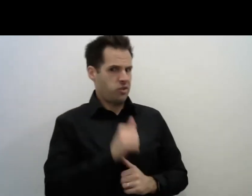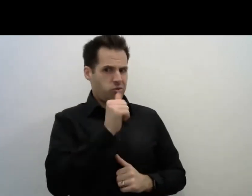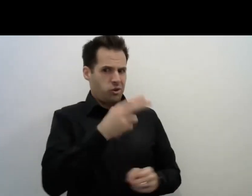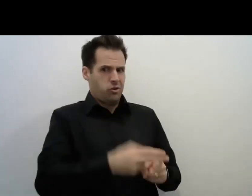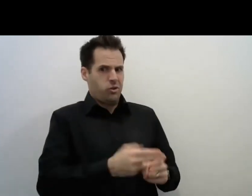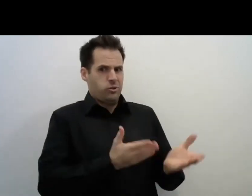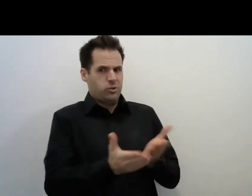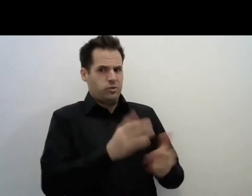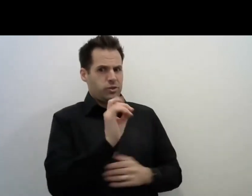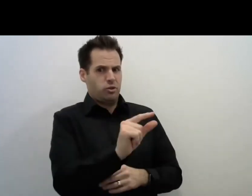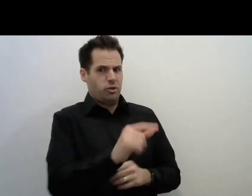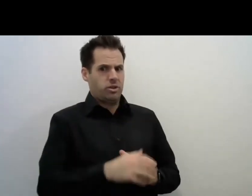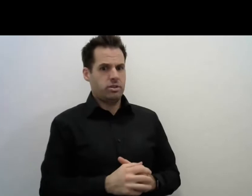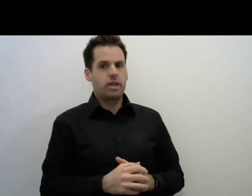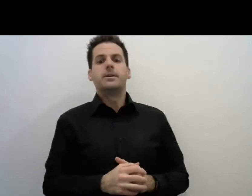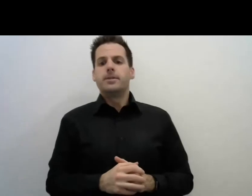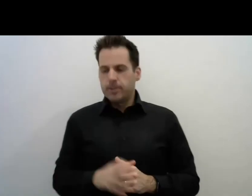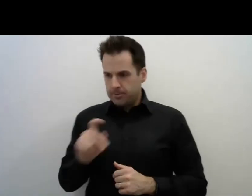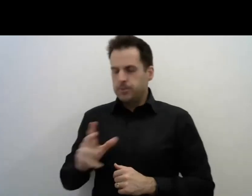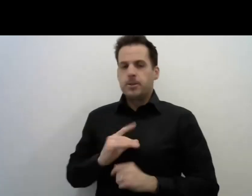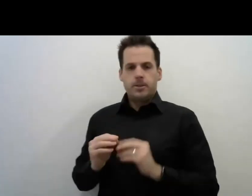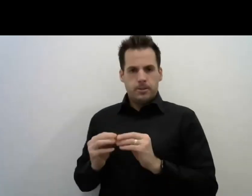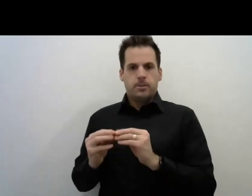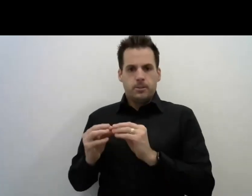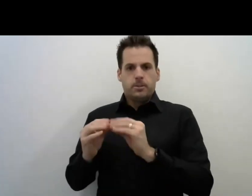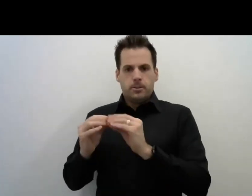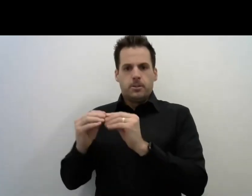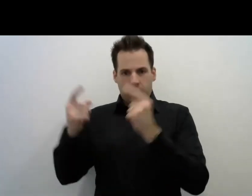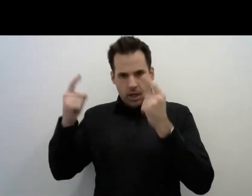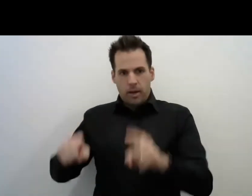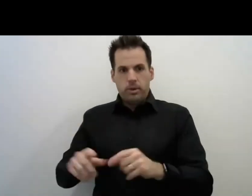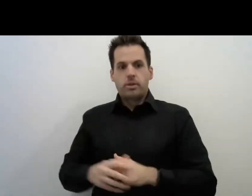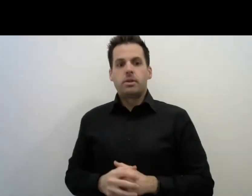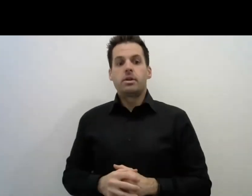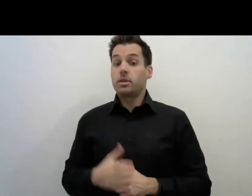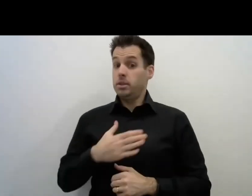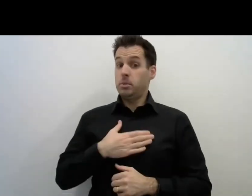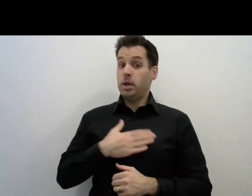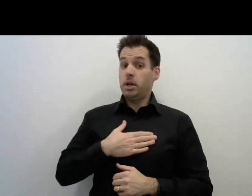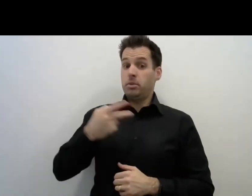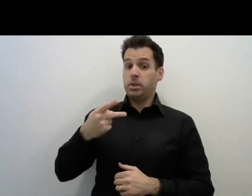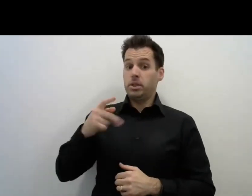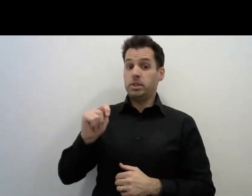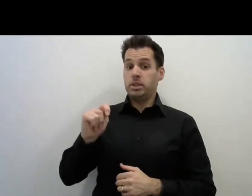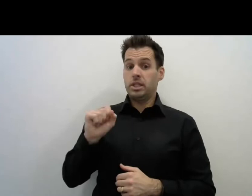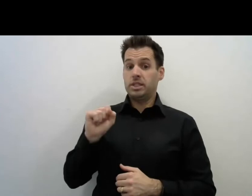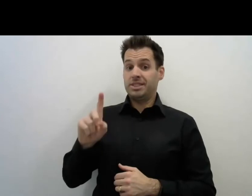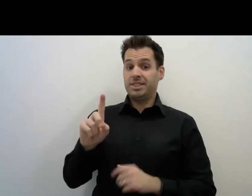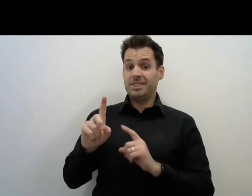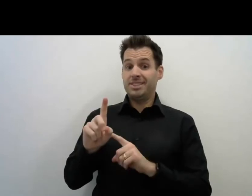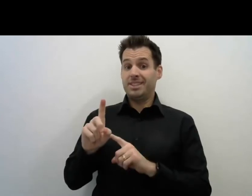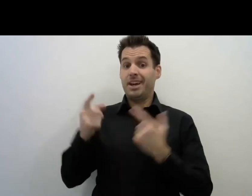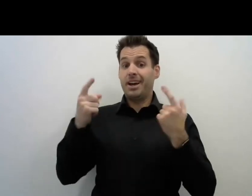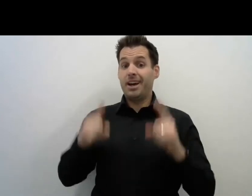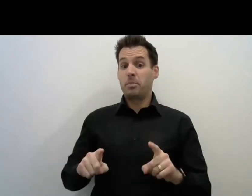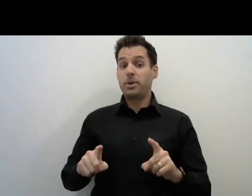and i started to get into a confrontation and part of my my ptsd is i get anxiety when i'm confronted